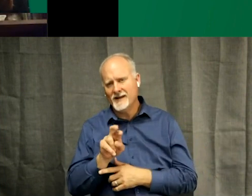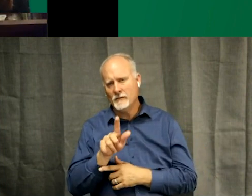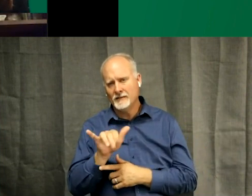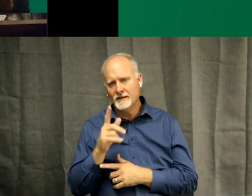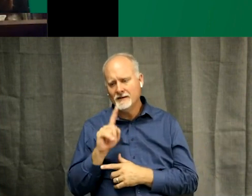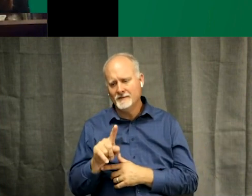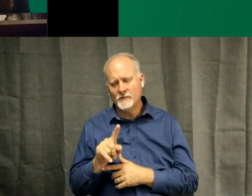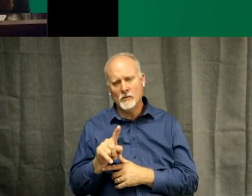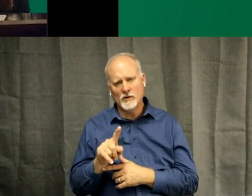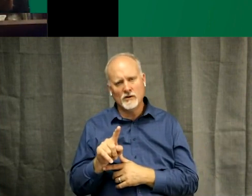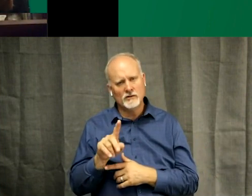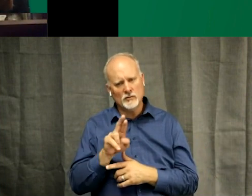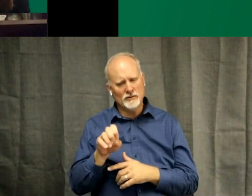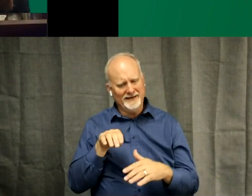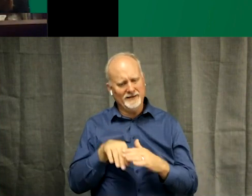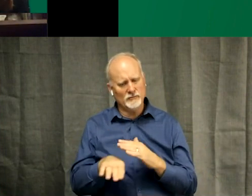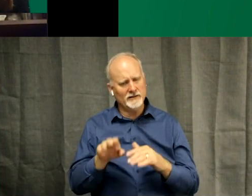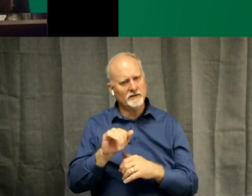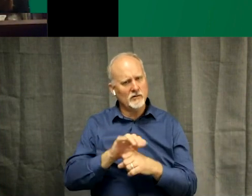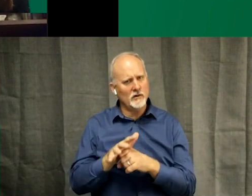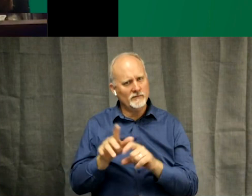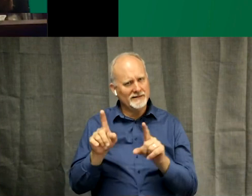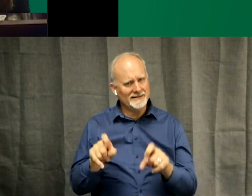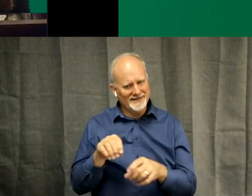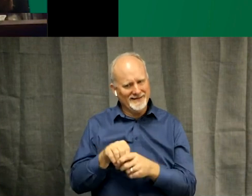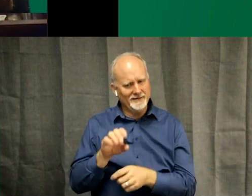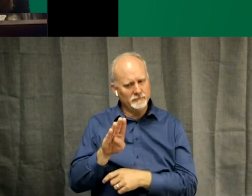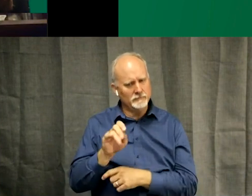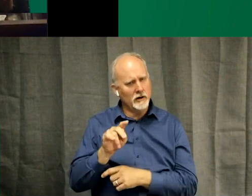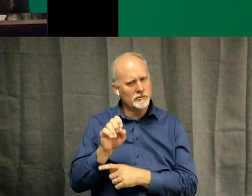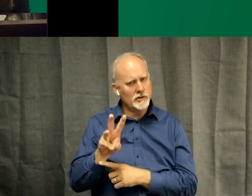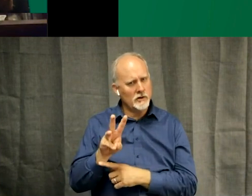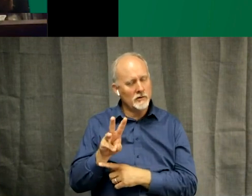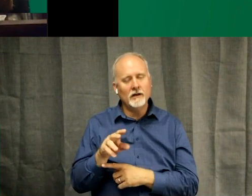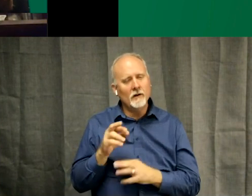coveted testing that will take place in bartow arena so the hope is that your testing happens